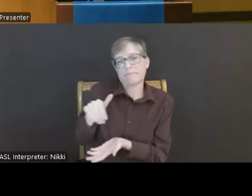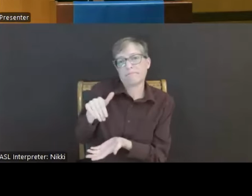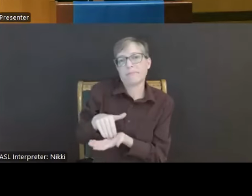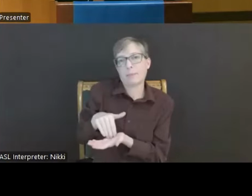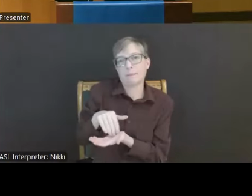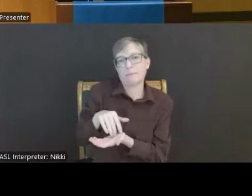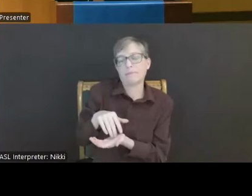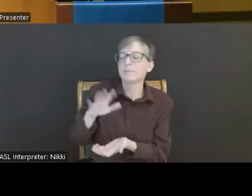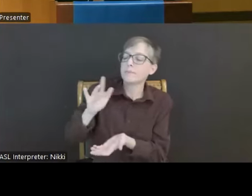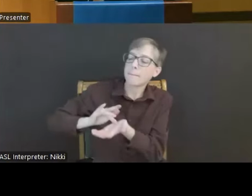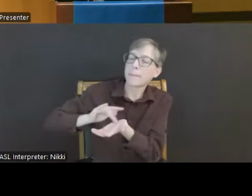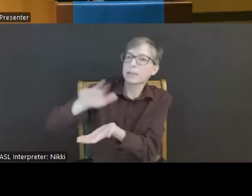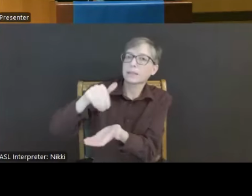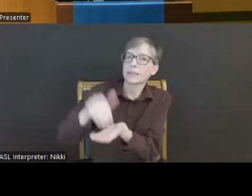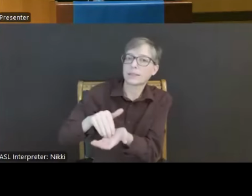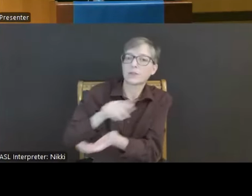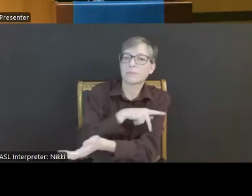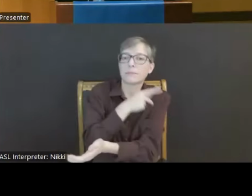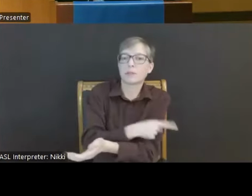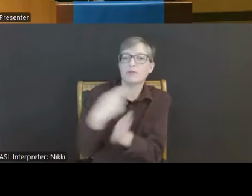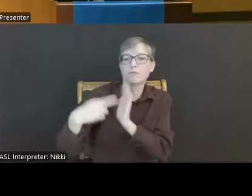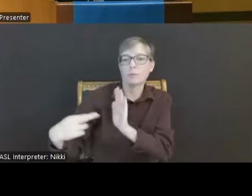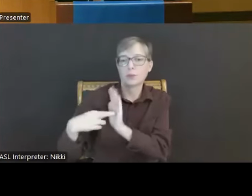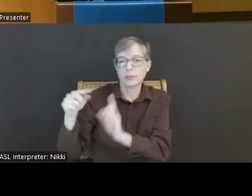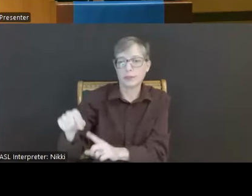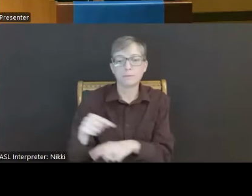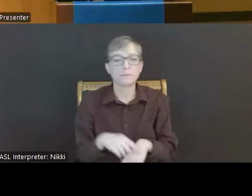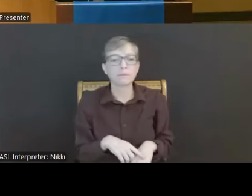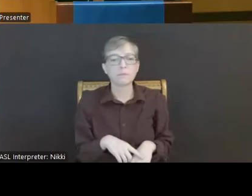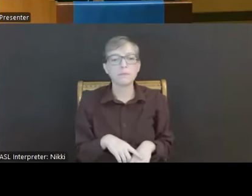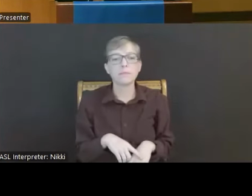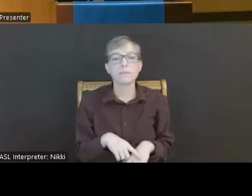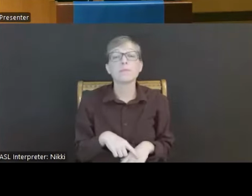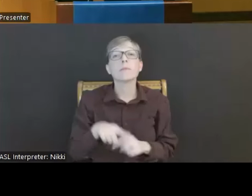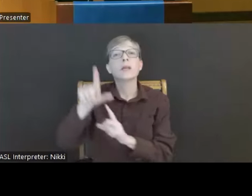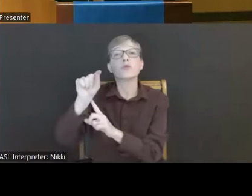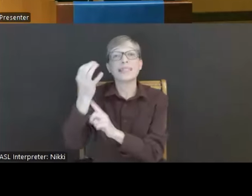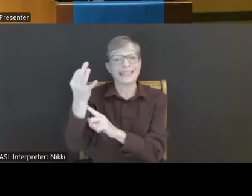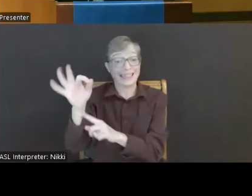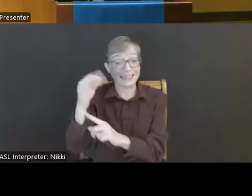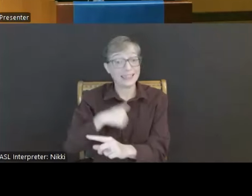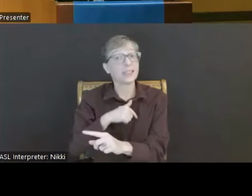2019 a small Grant from the Greater Rochester Health Foundation uh which was focusing on imp